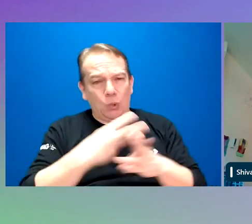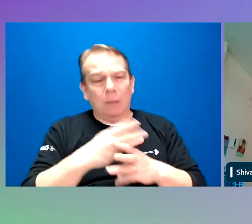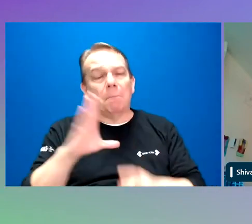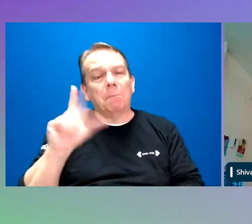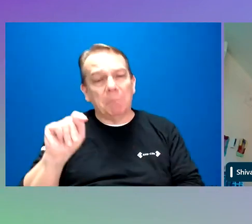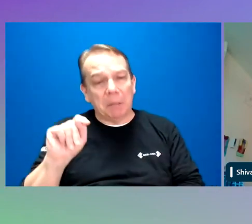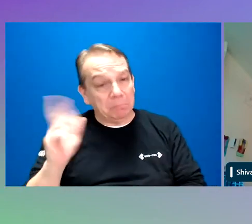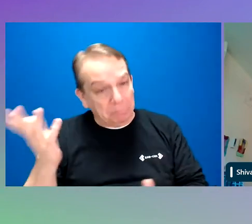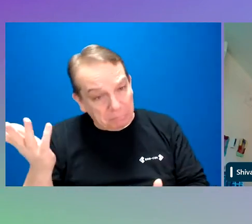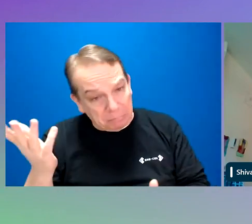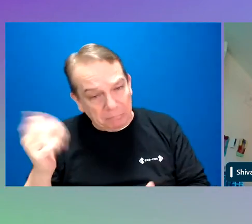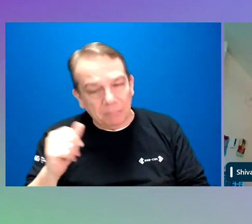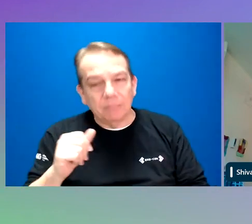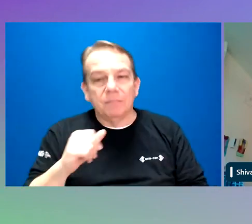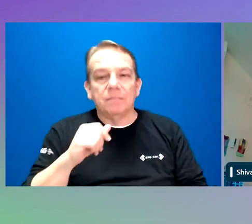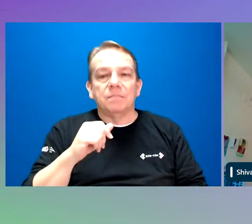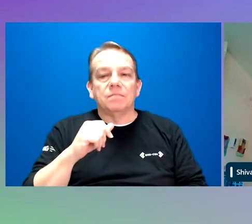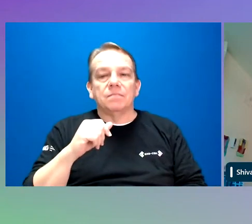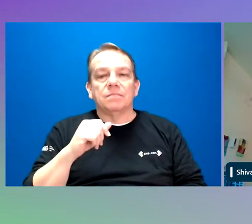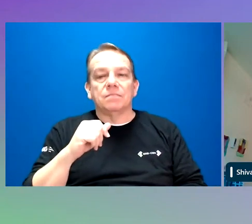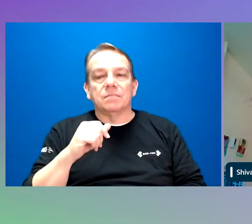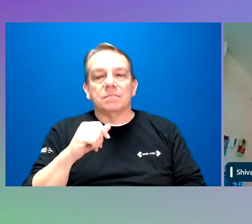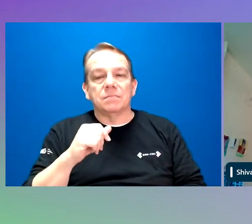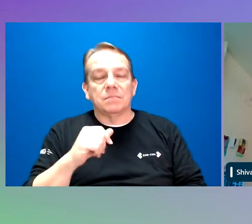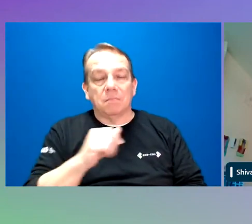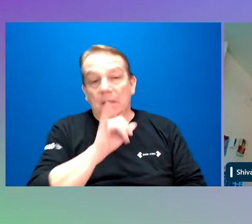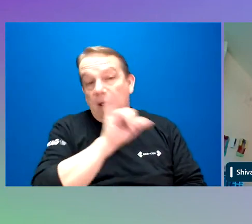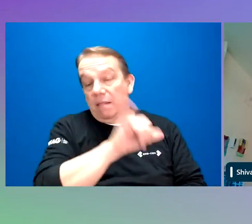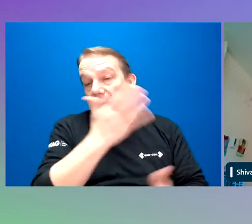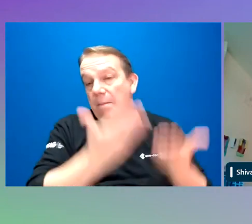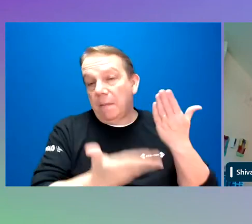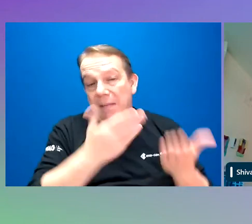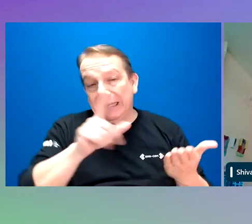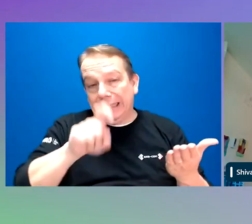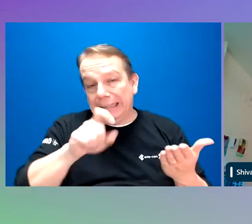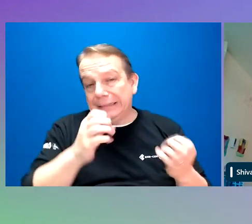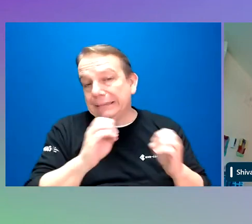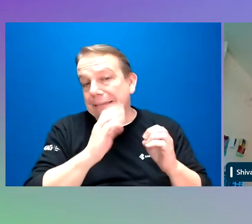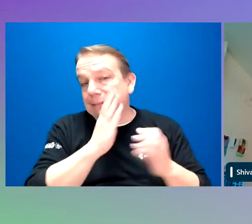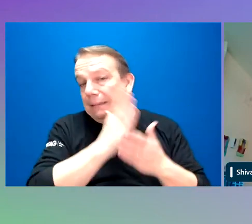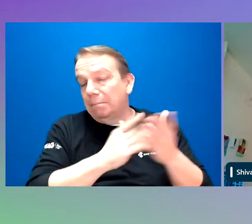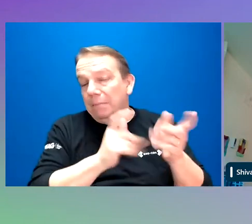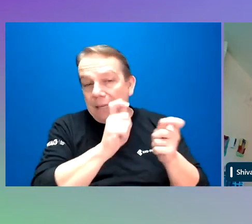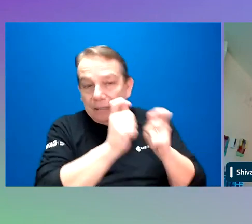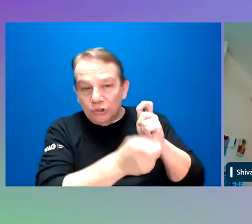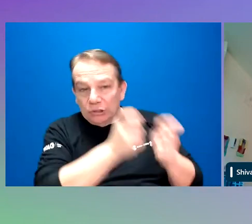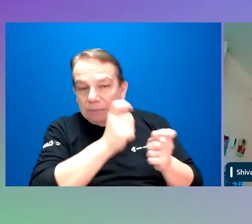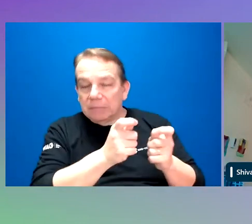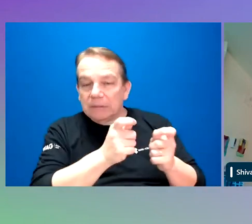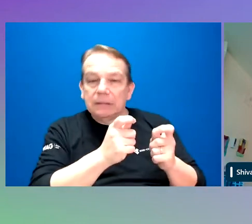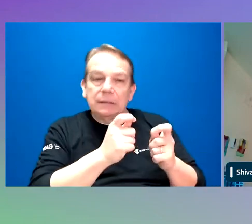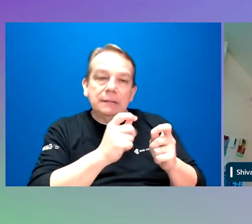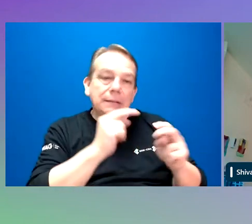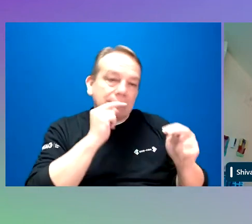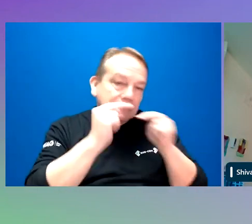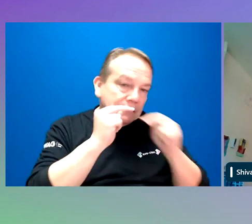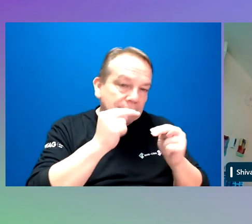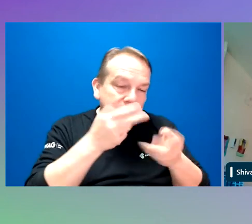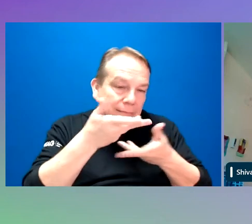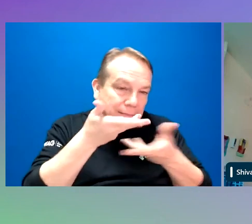Um, and that, that might need some, some adjustments, some